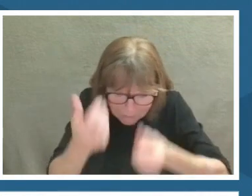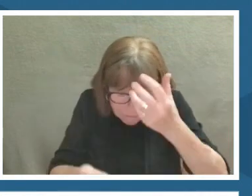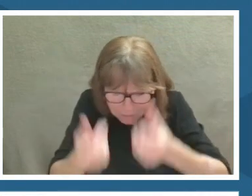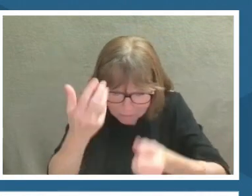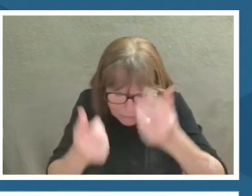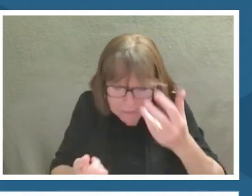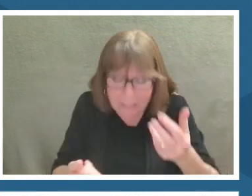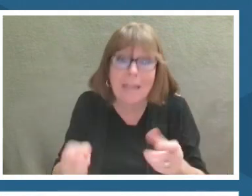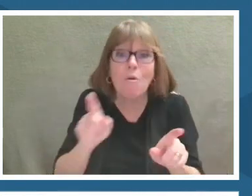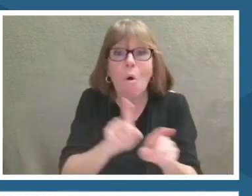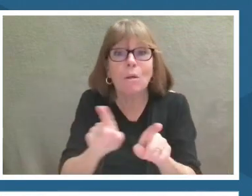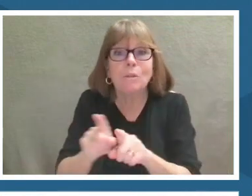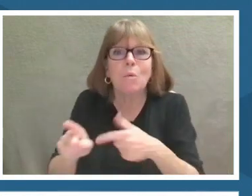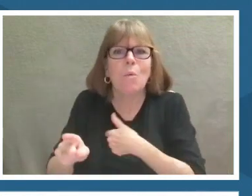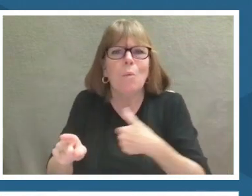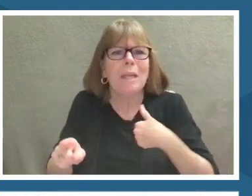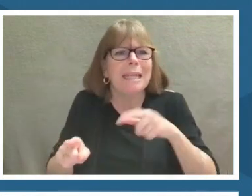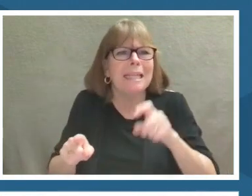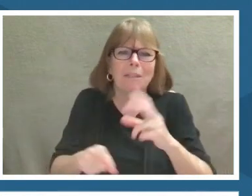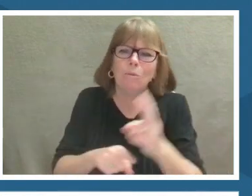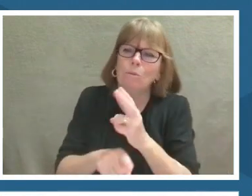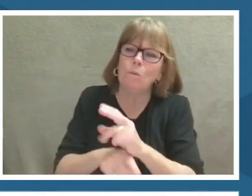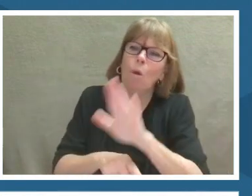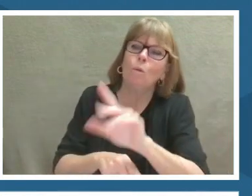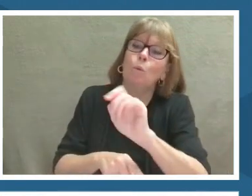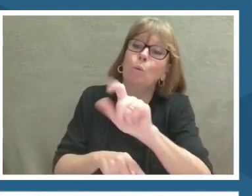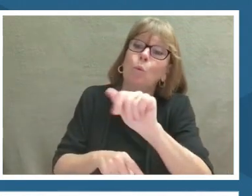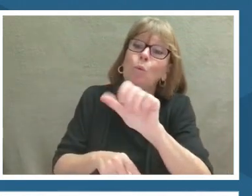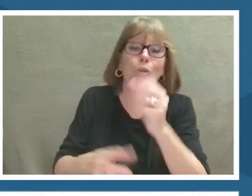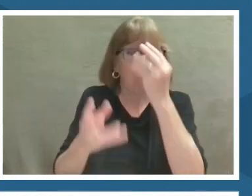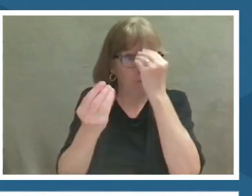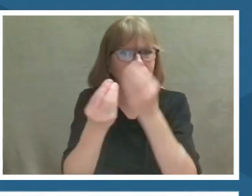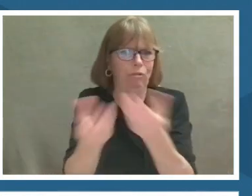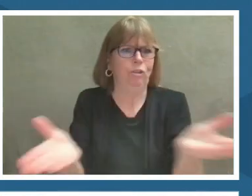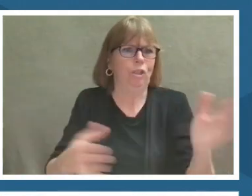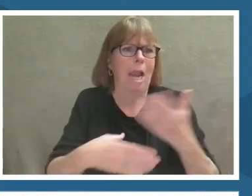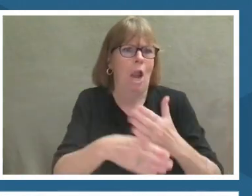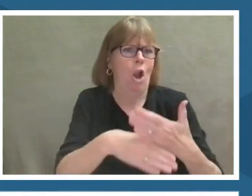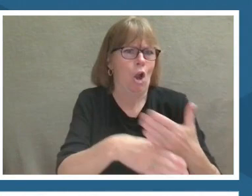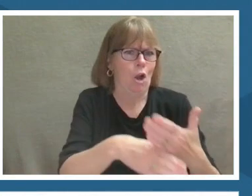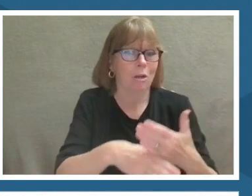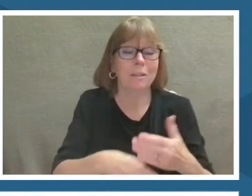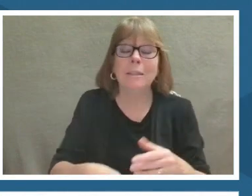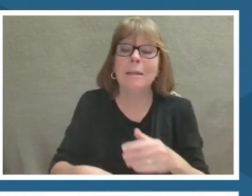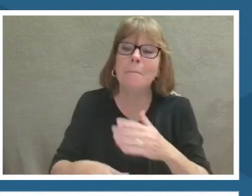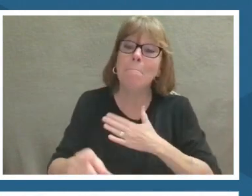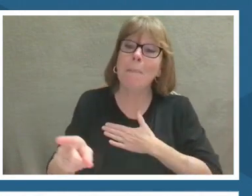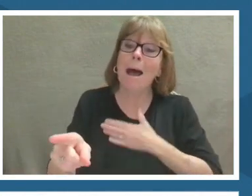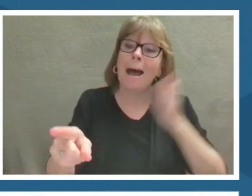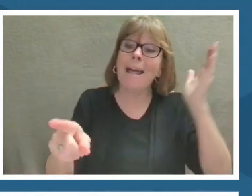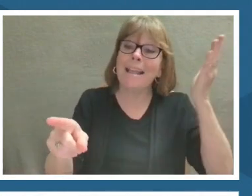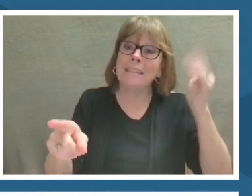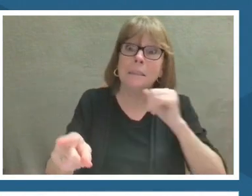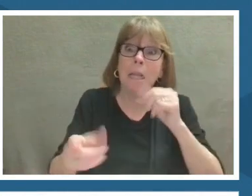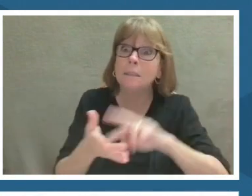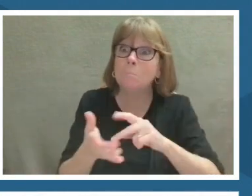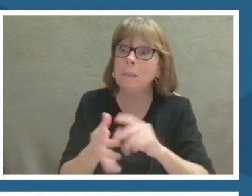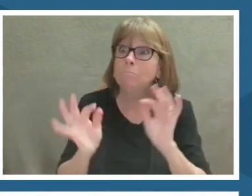i share this again not as a unit that's perfect um not as a unit that um i think